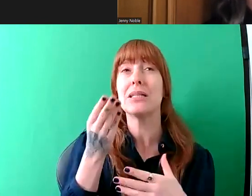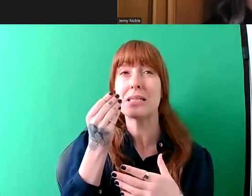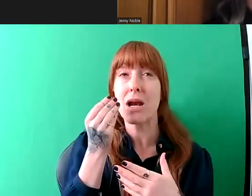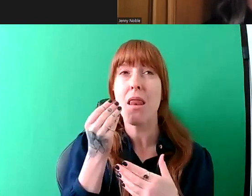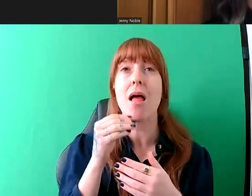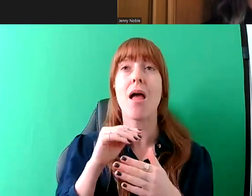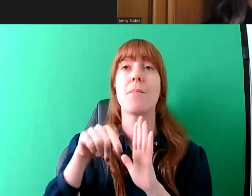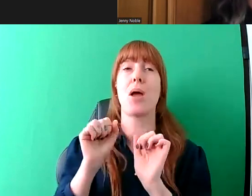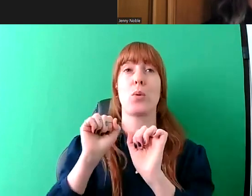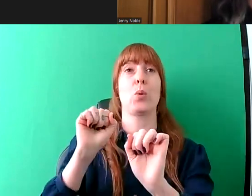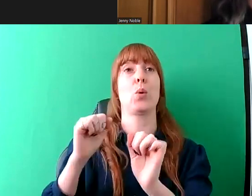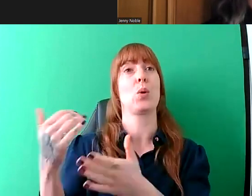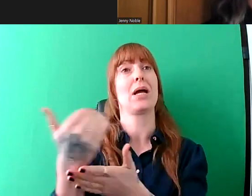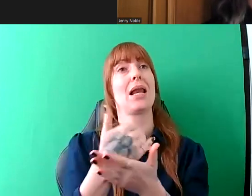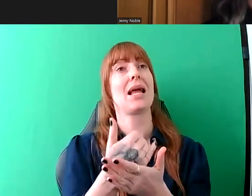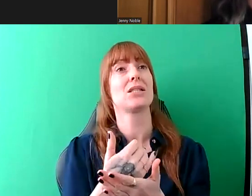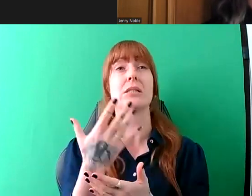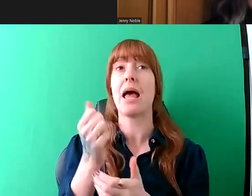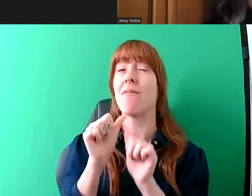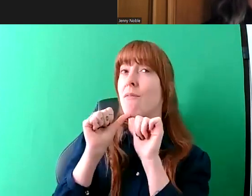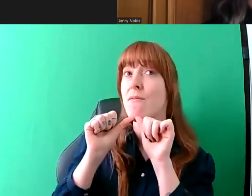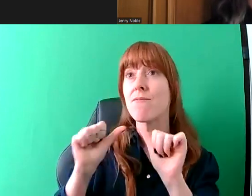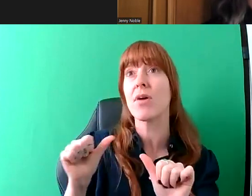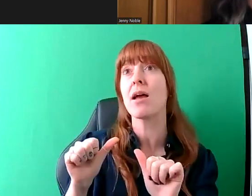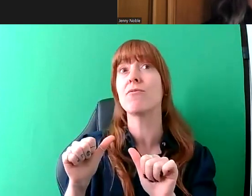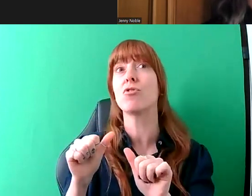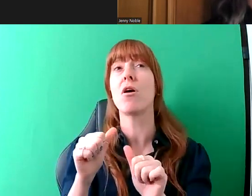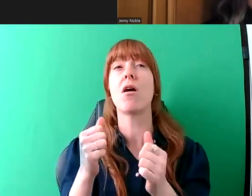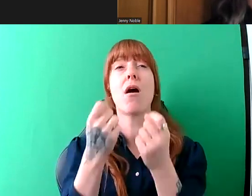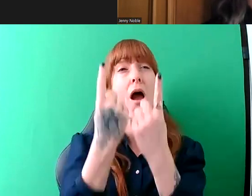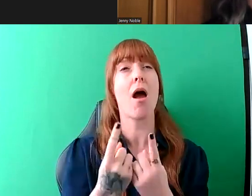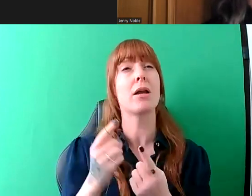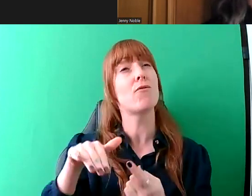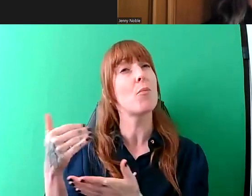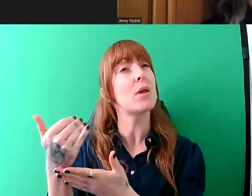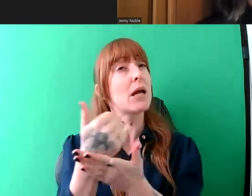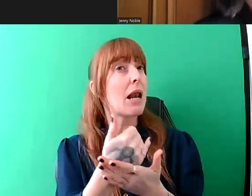item in the collection? And why? I don't know whether you wanted to add anything extra to that.